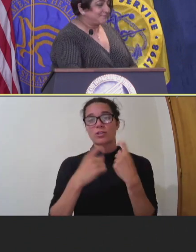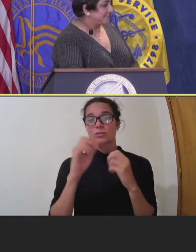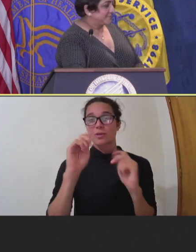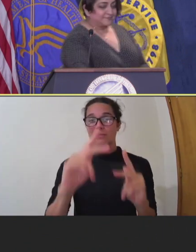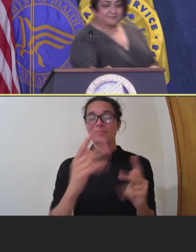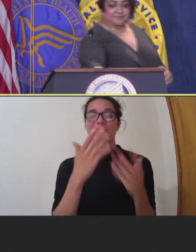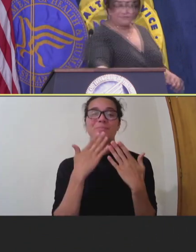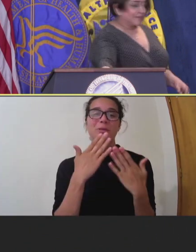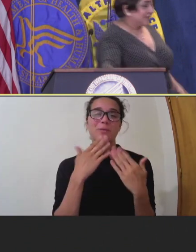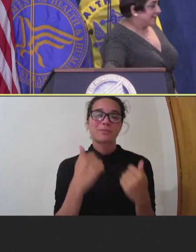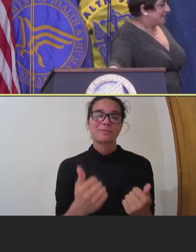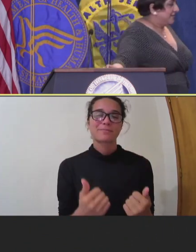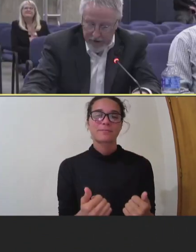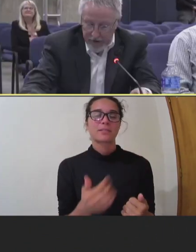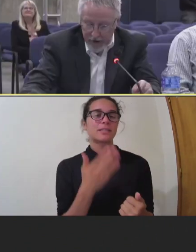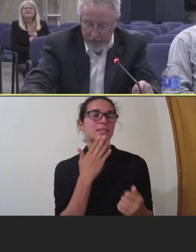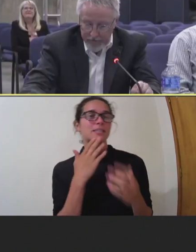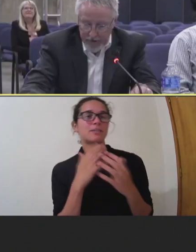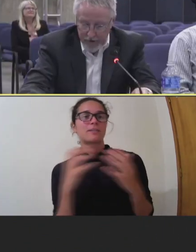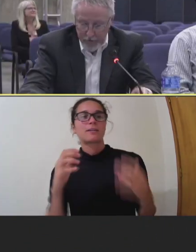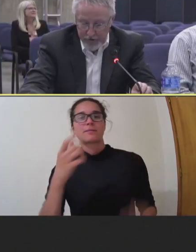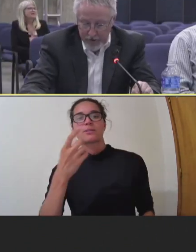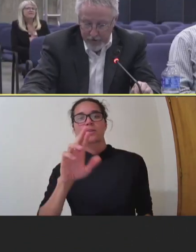Robert Hopkins: Thank you very much, Dr. Dhillon. Our final presenter in this